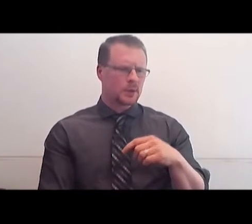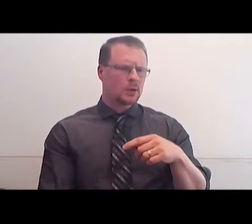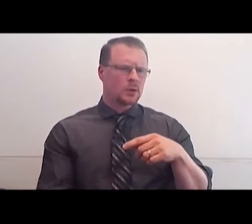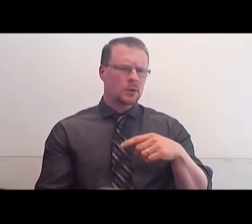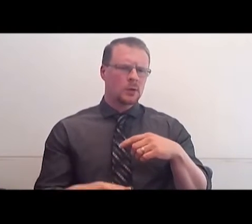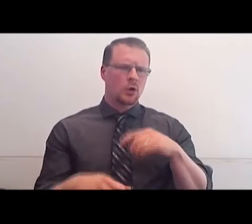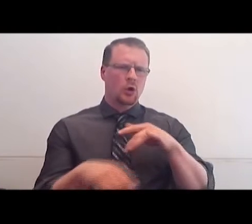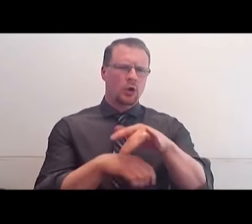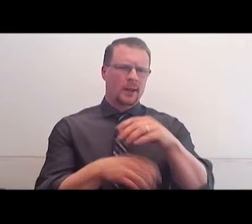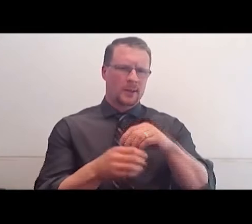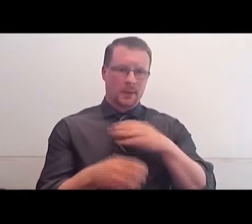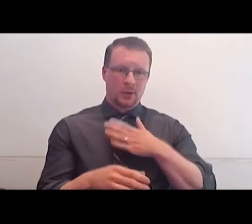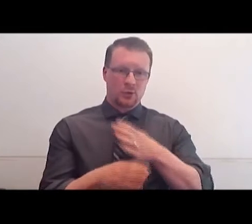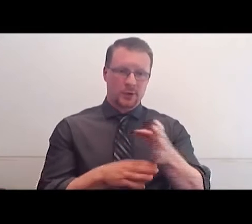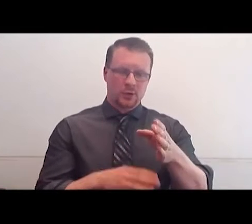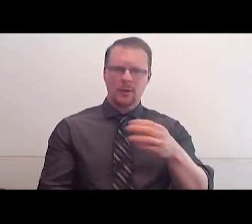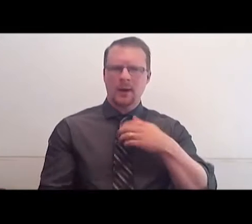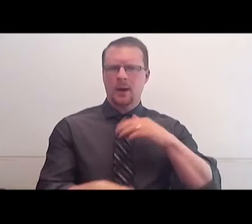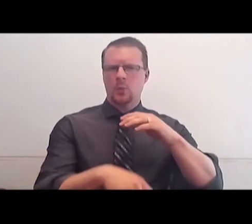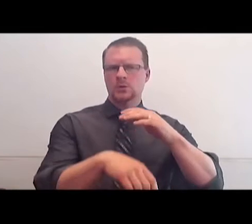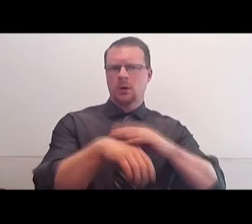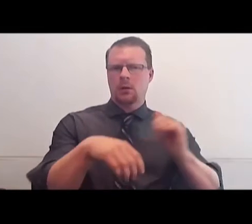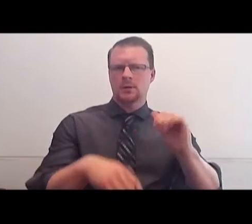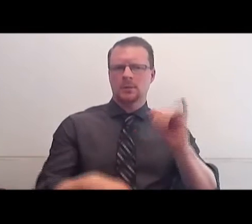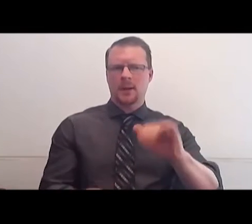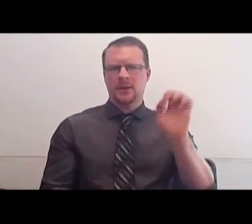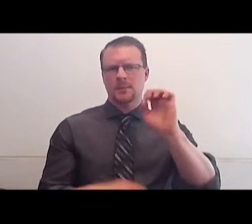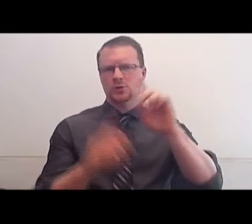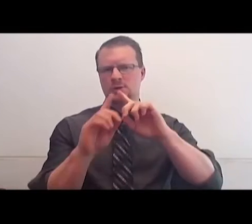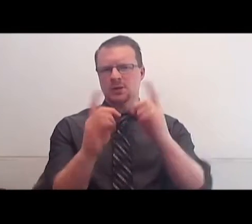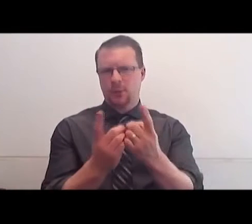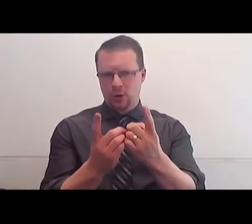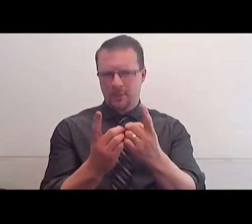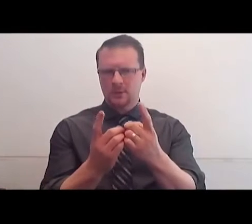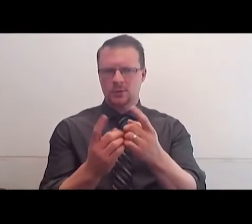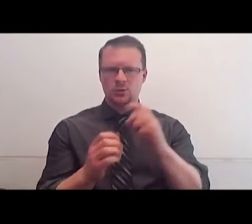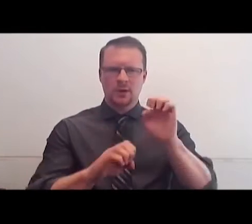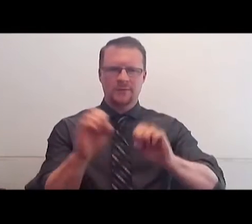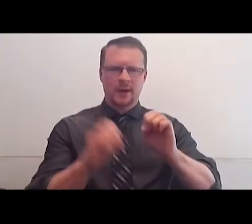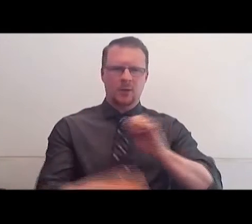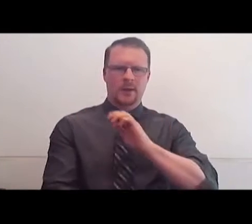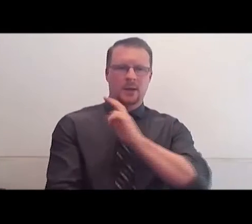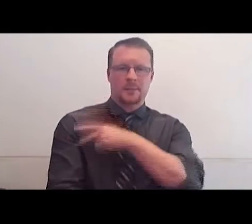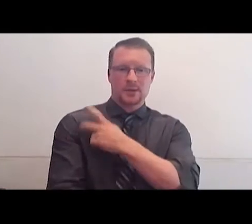I have another example. Early in my career, I was called by the emergency department